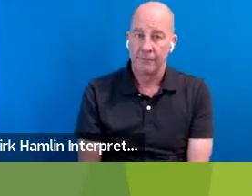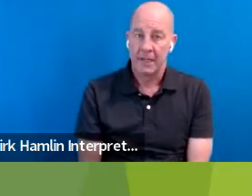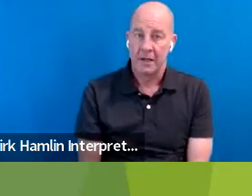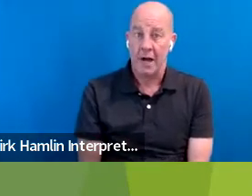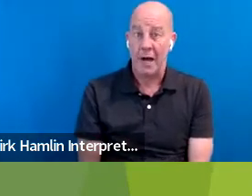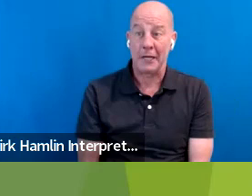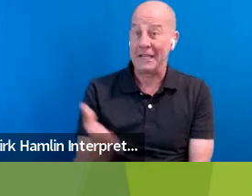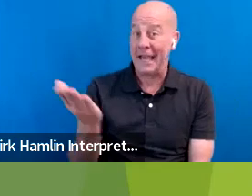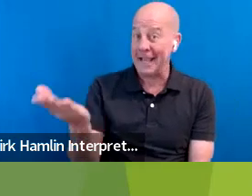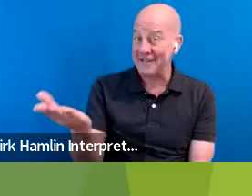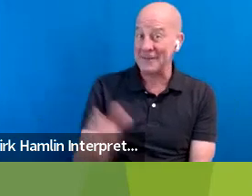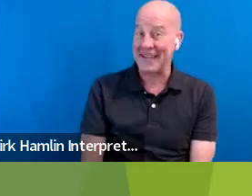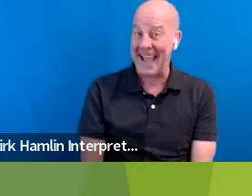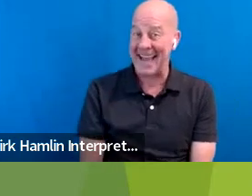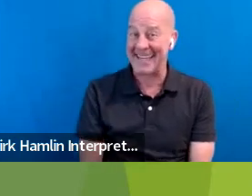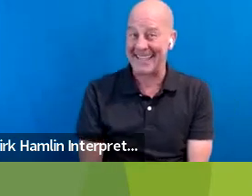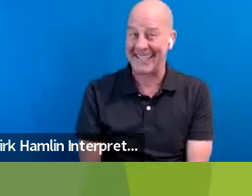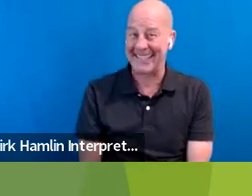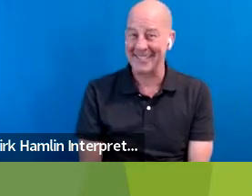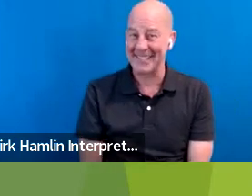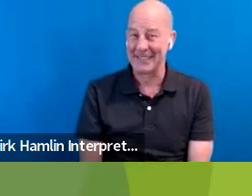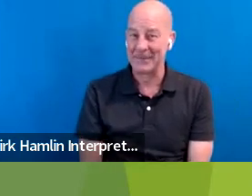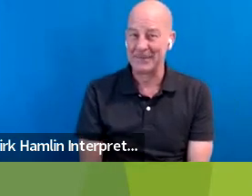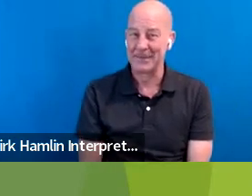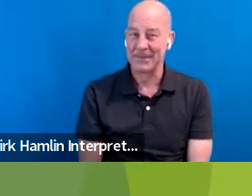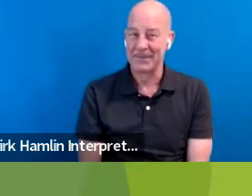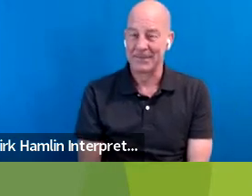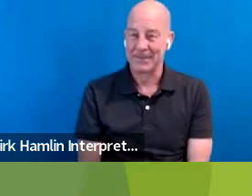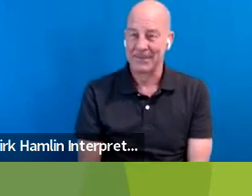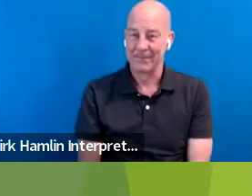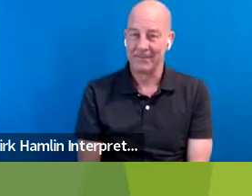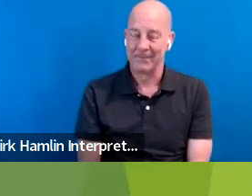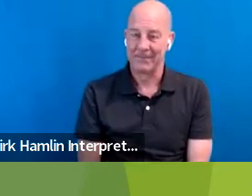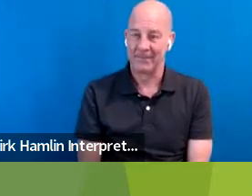Gay, do you want to add anything else?